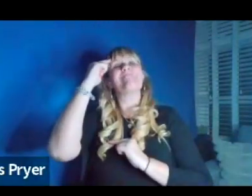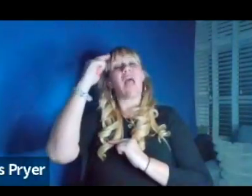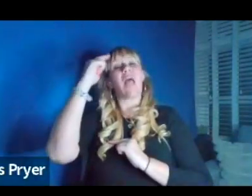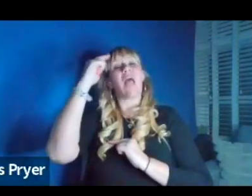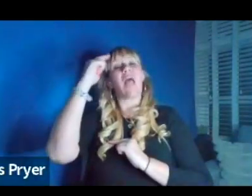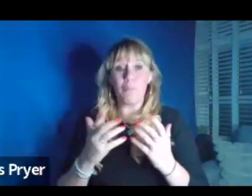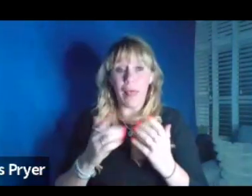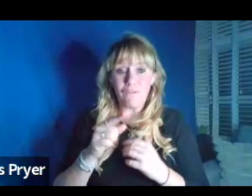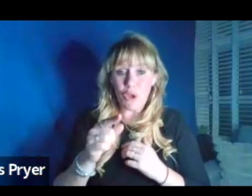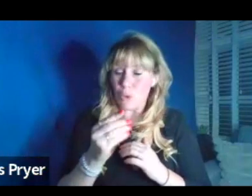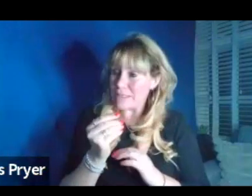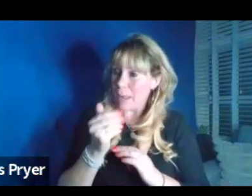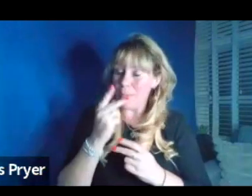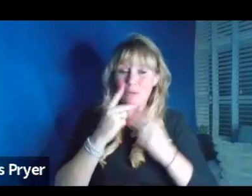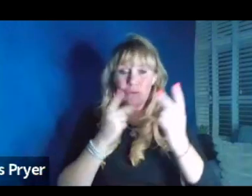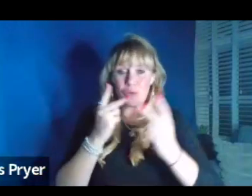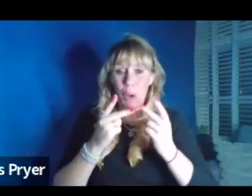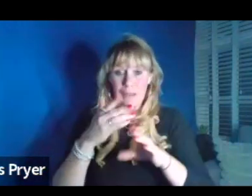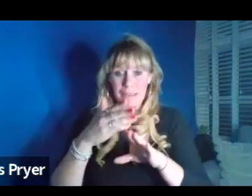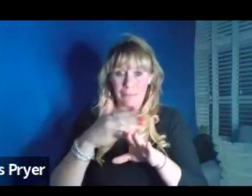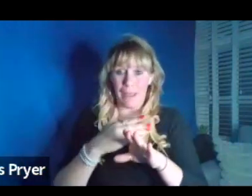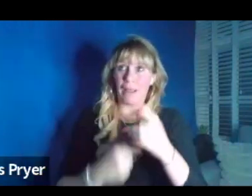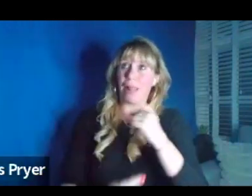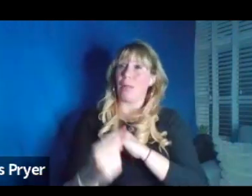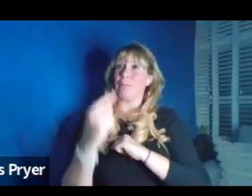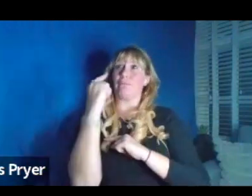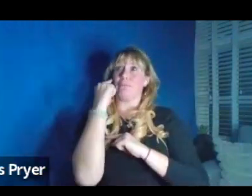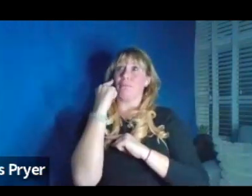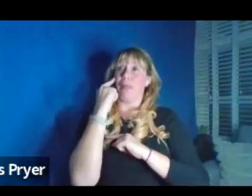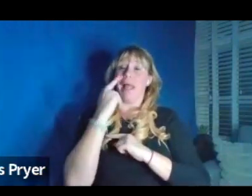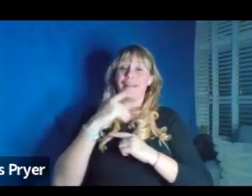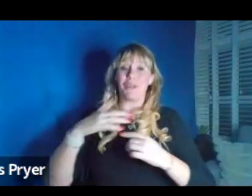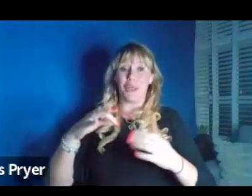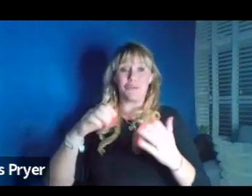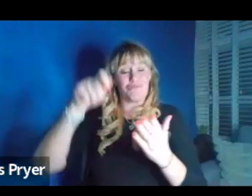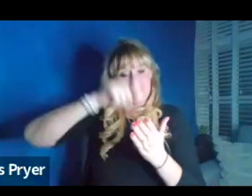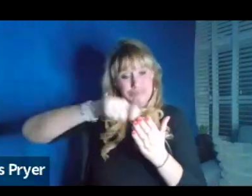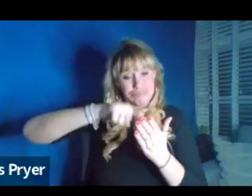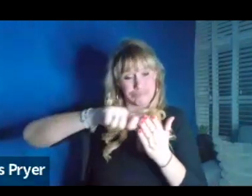and perform back in those days. See how that goes down.